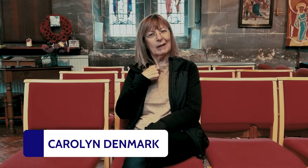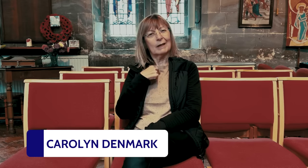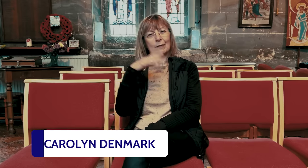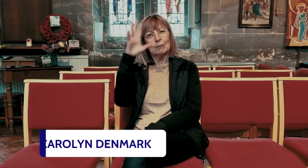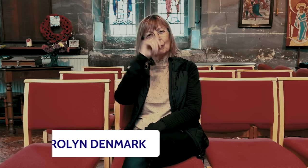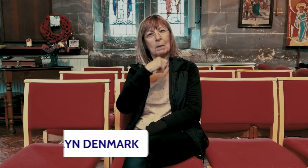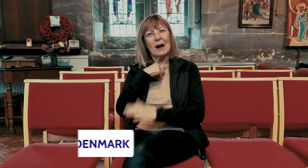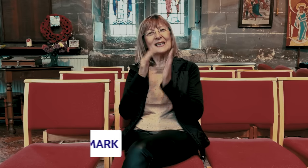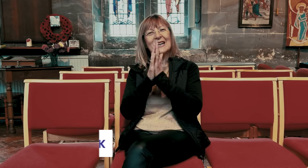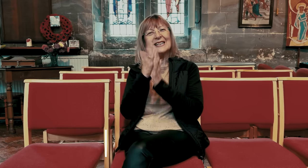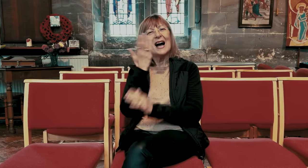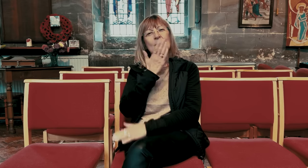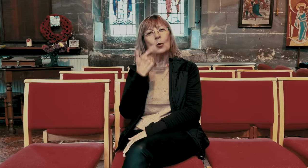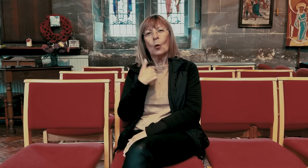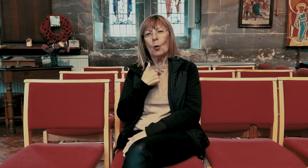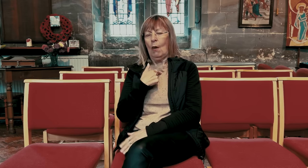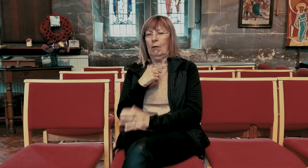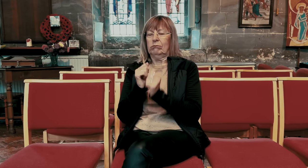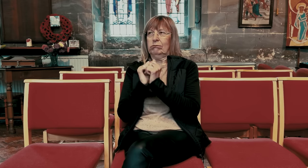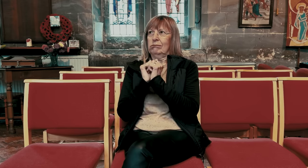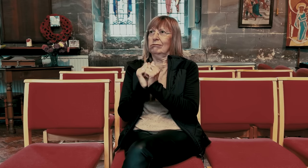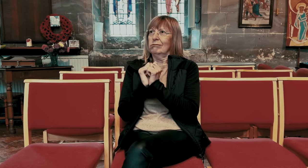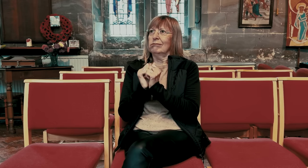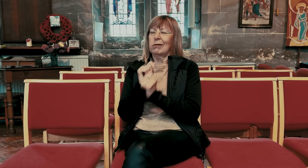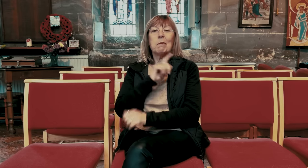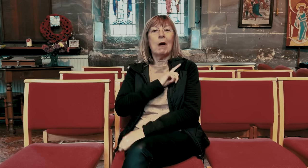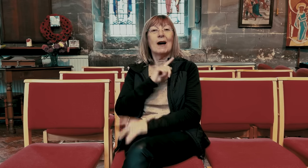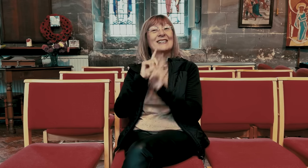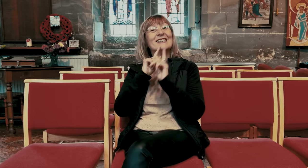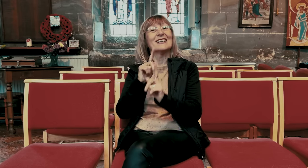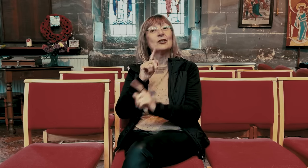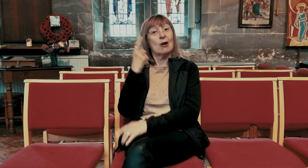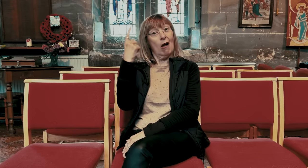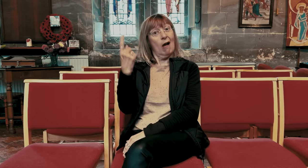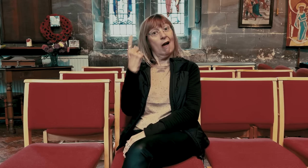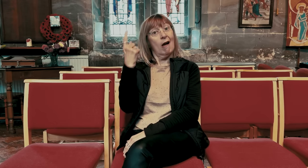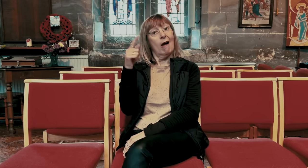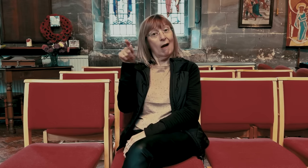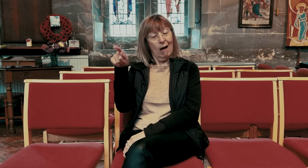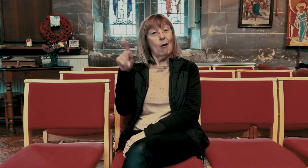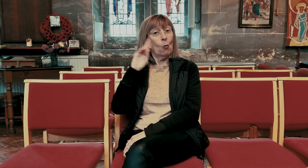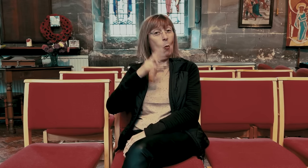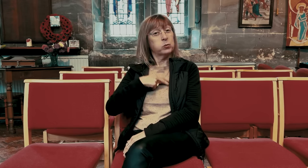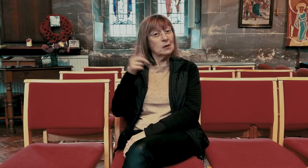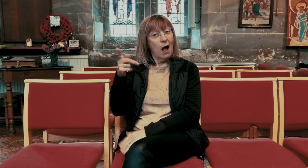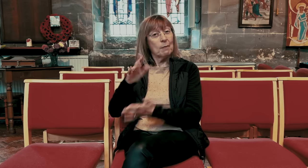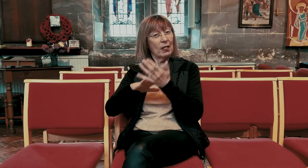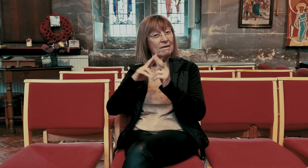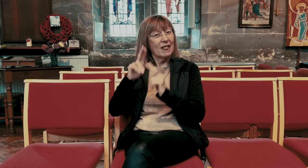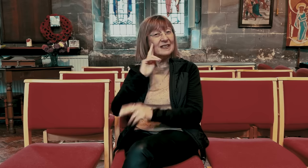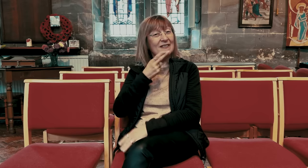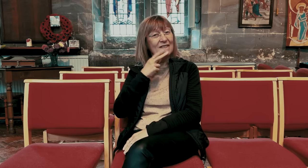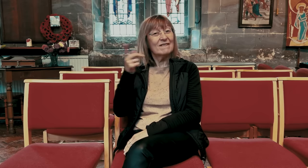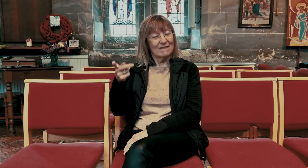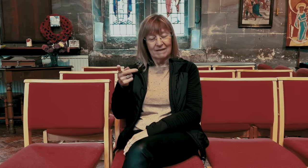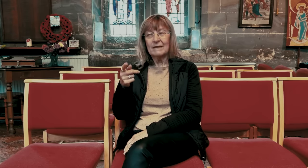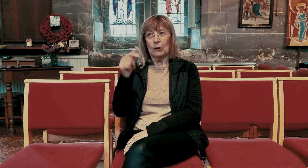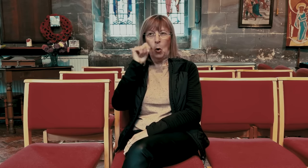I remember going to Sunday School which I loved because the teacher herself had deaf parents, what we call a CODA,